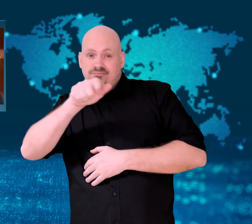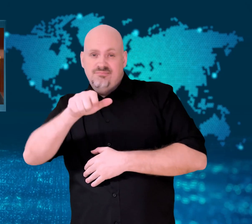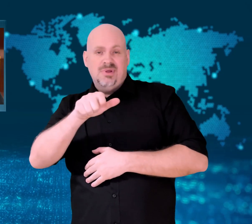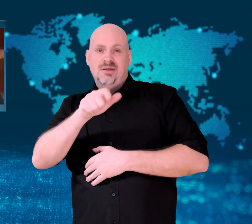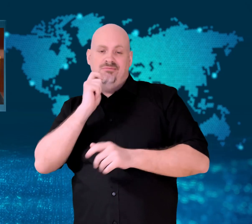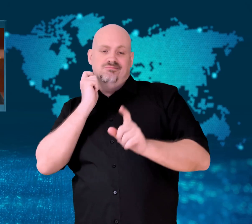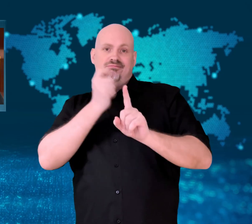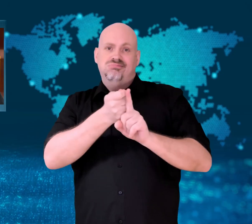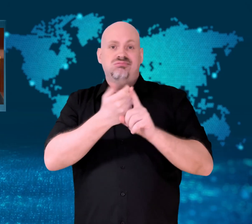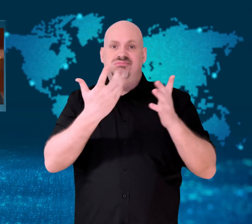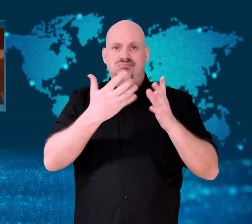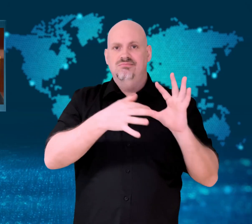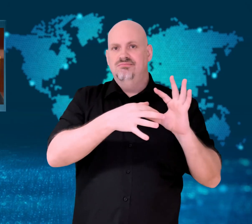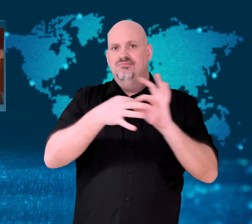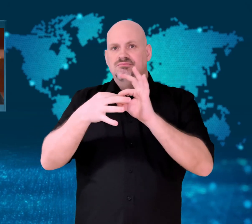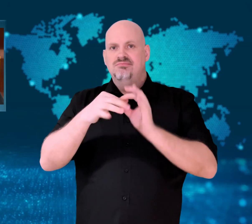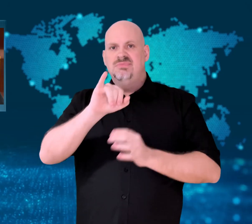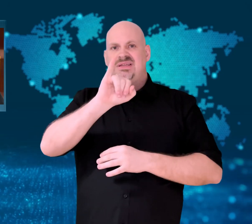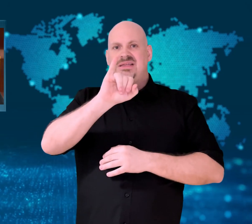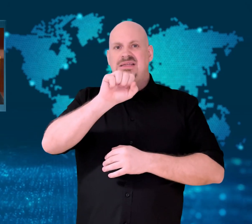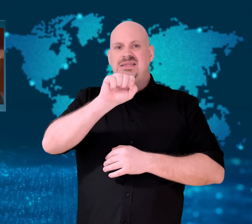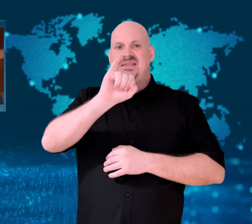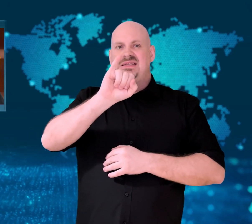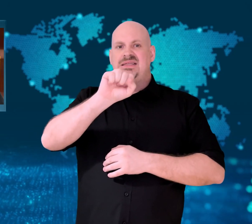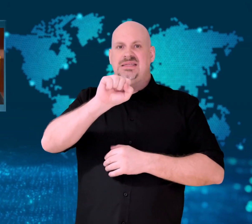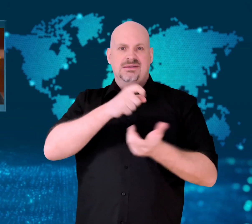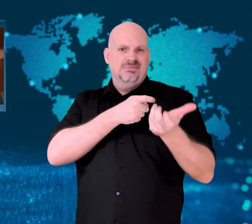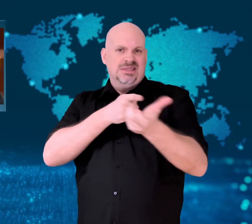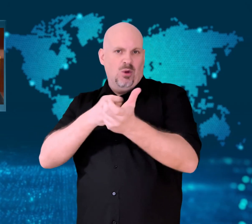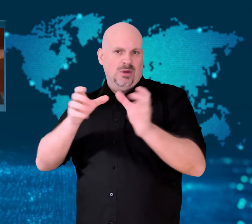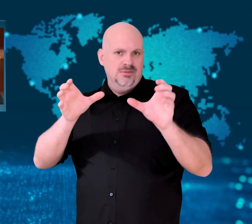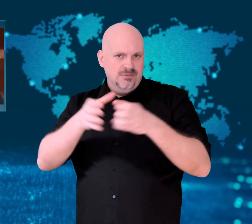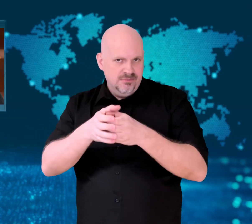Some of them were charged with belonging